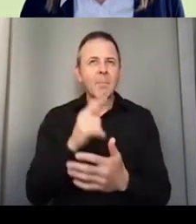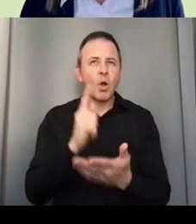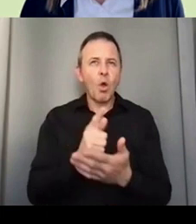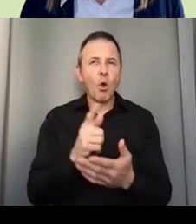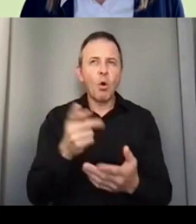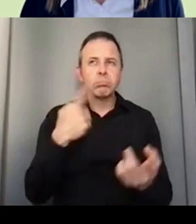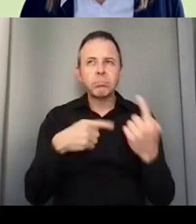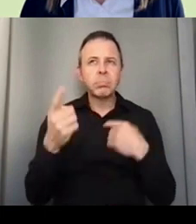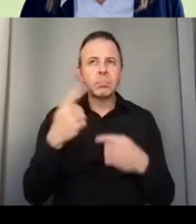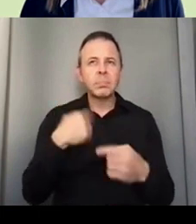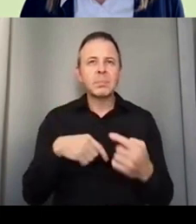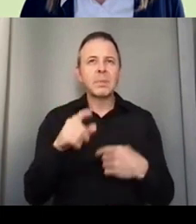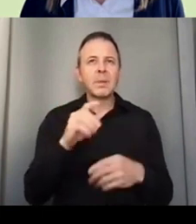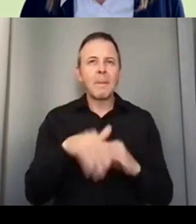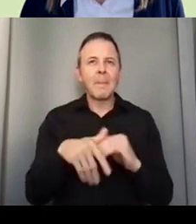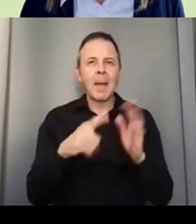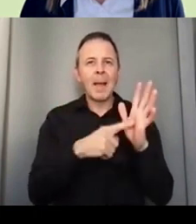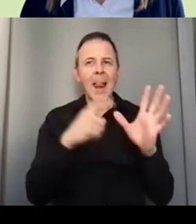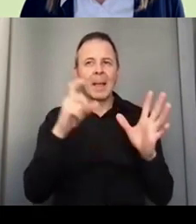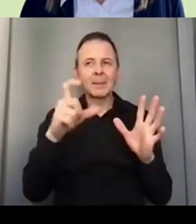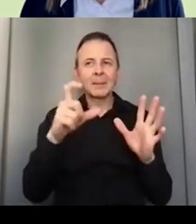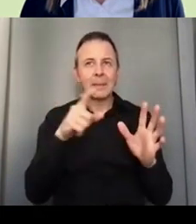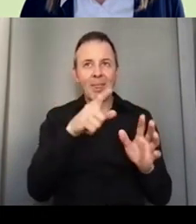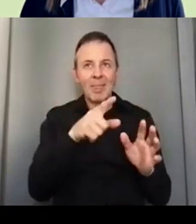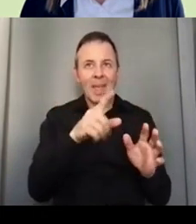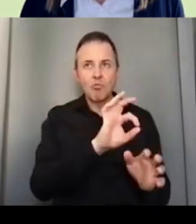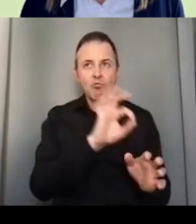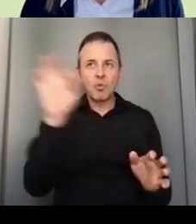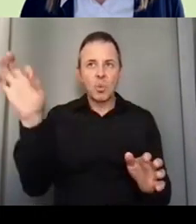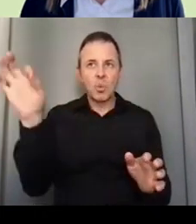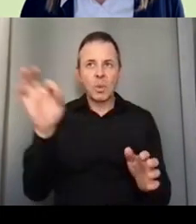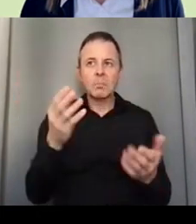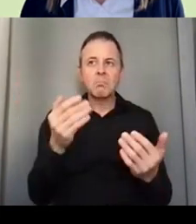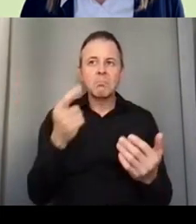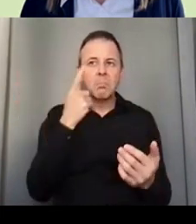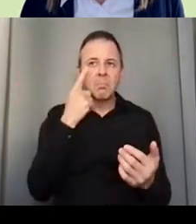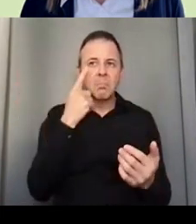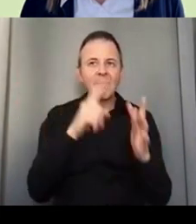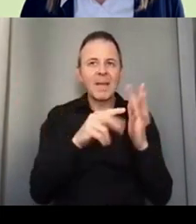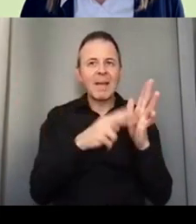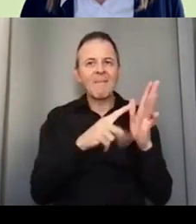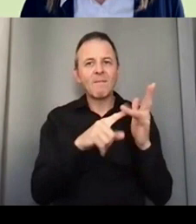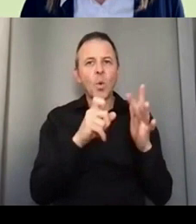times is that LAC's are requesting to see invoices during planning meetings